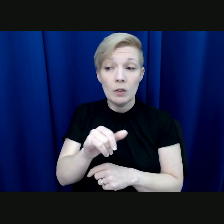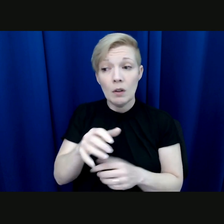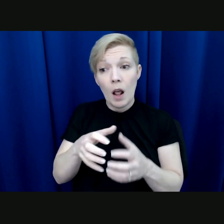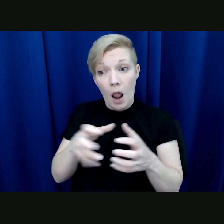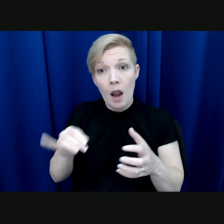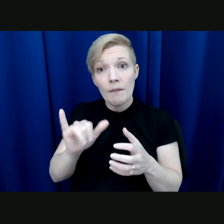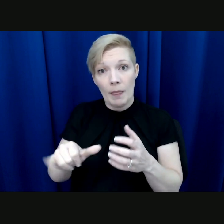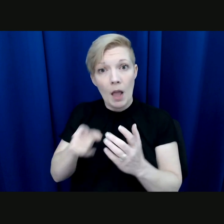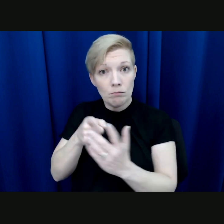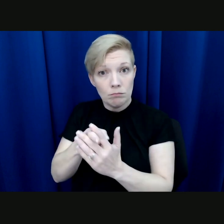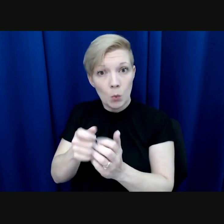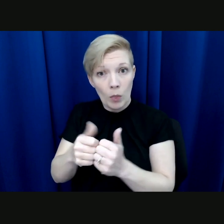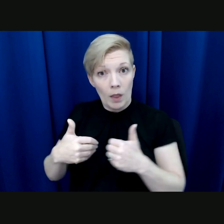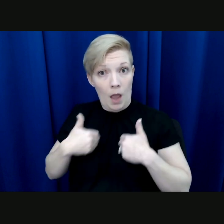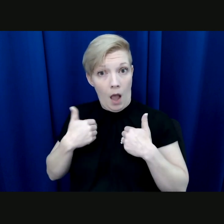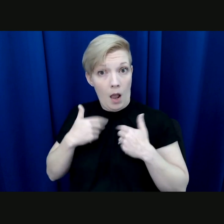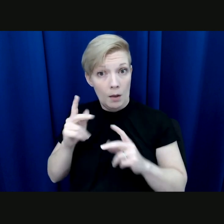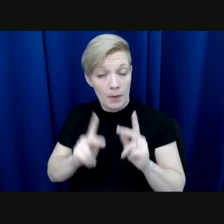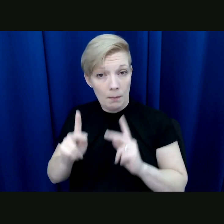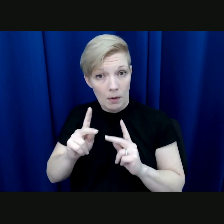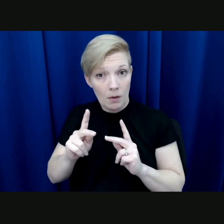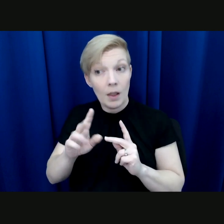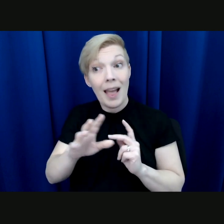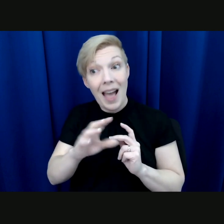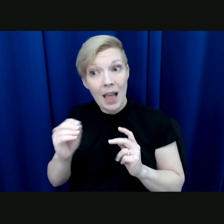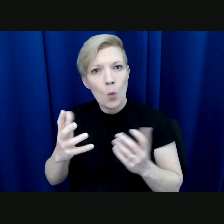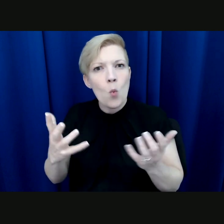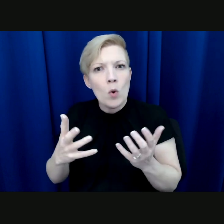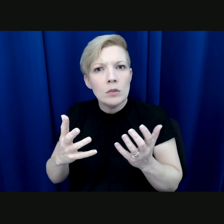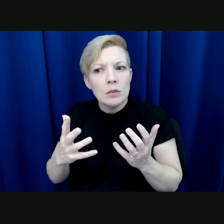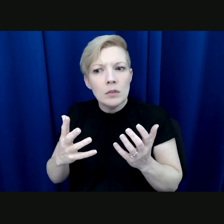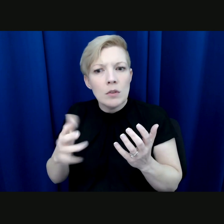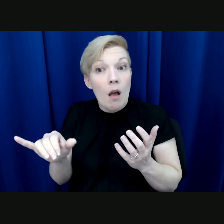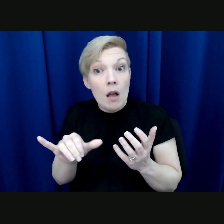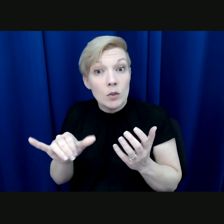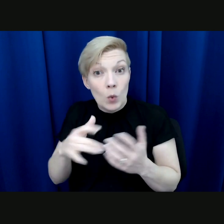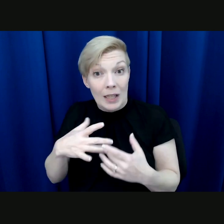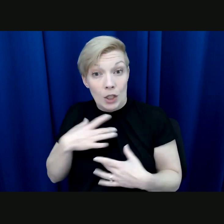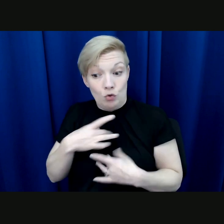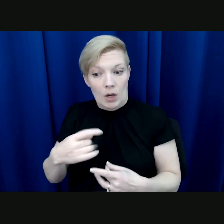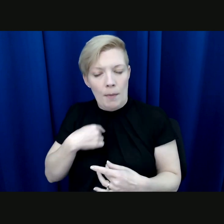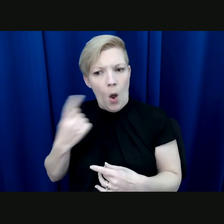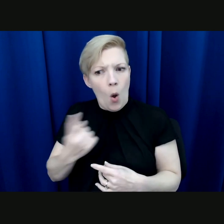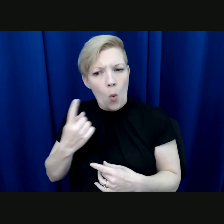But what also is interesting, and I'm always kind of stunned when somebody your age comes up to me and said,